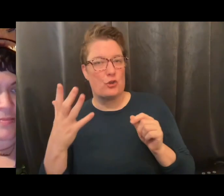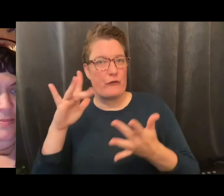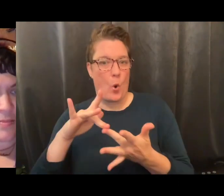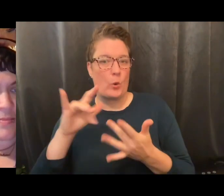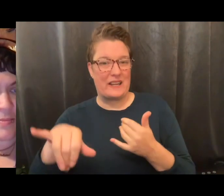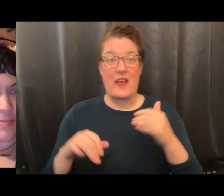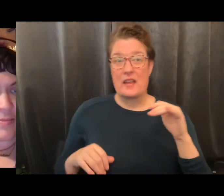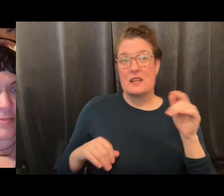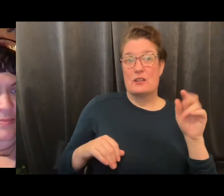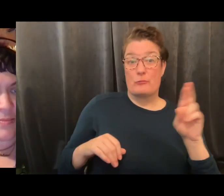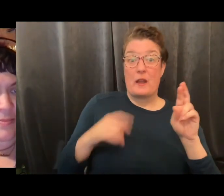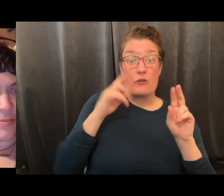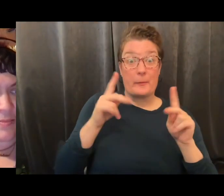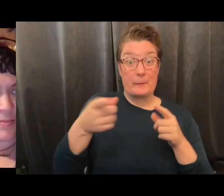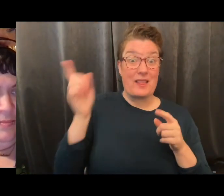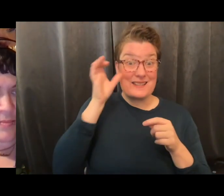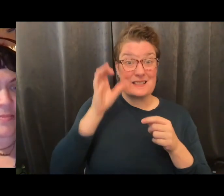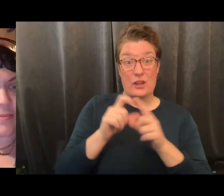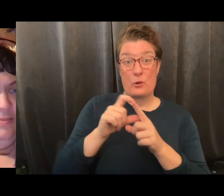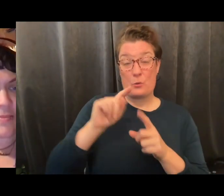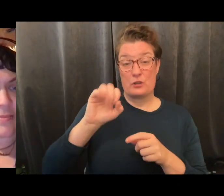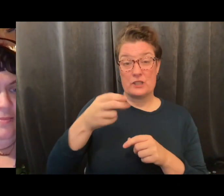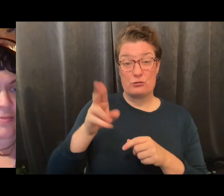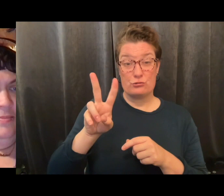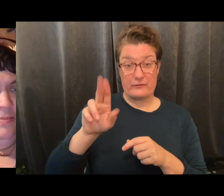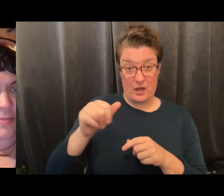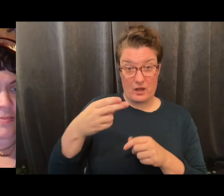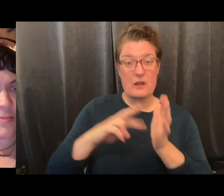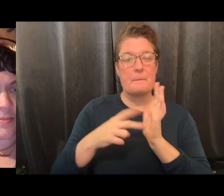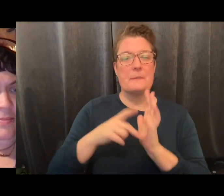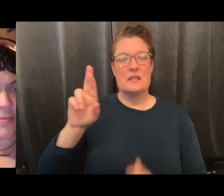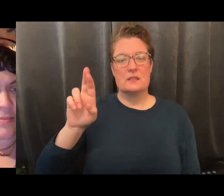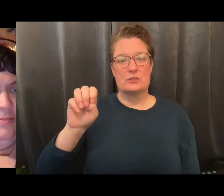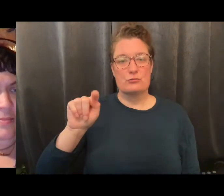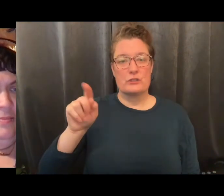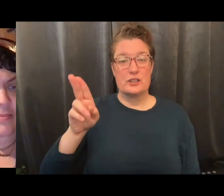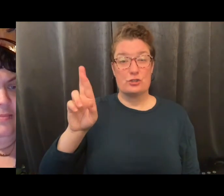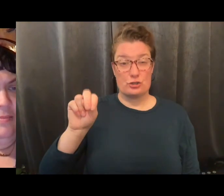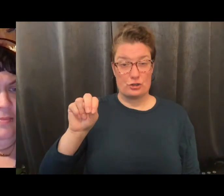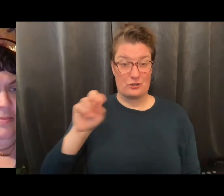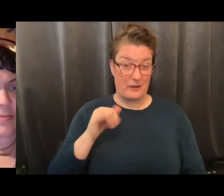it's the process of reflecting and coming back to who we really are,